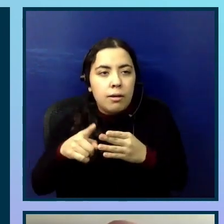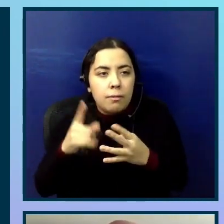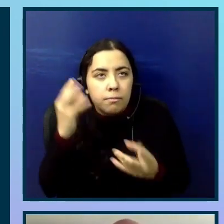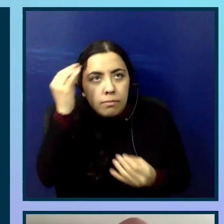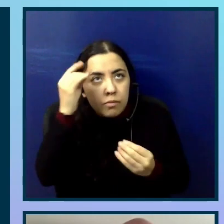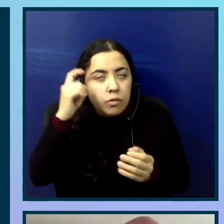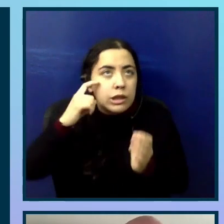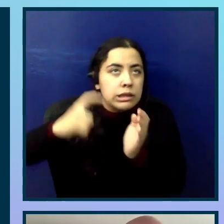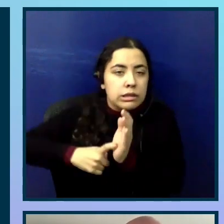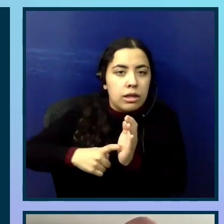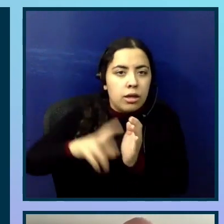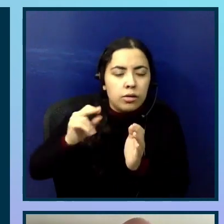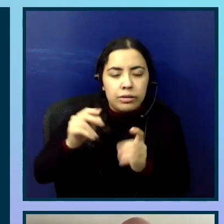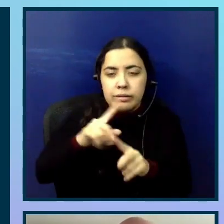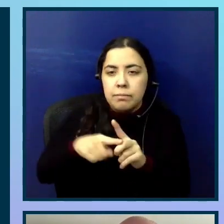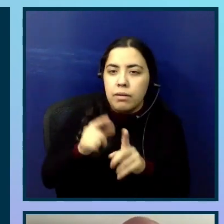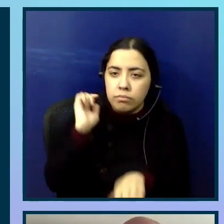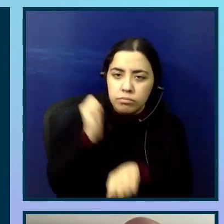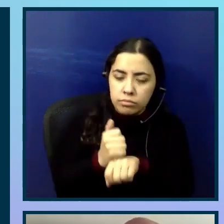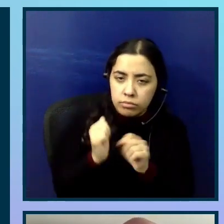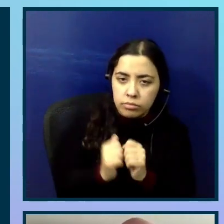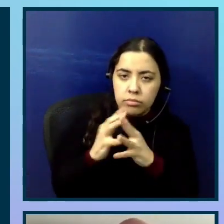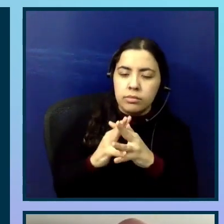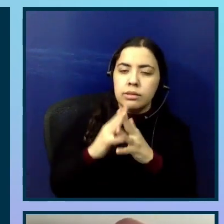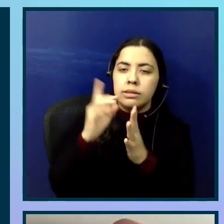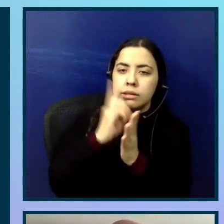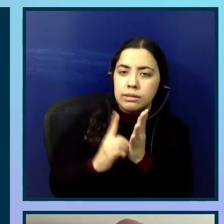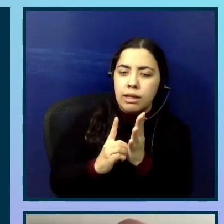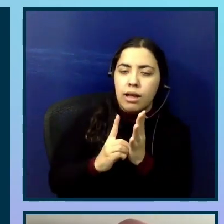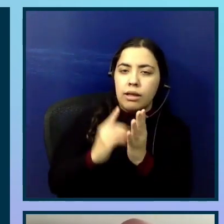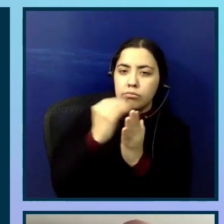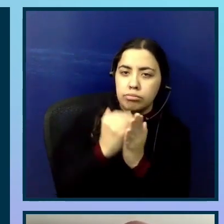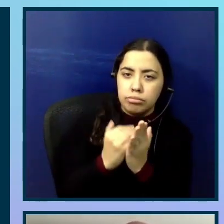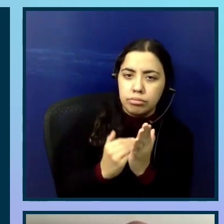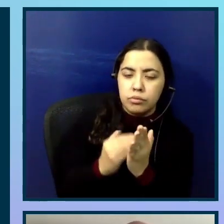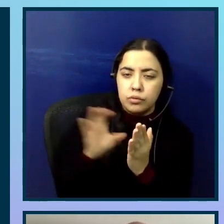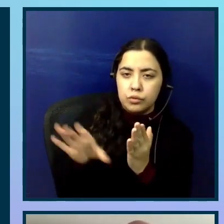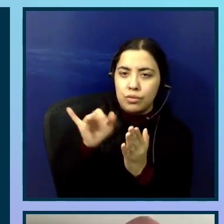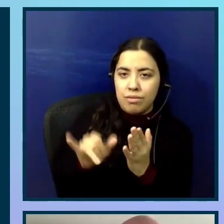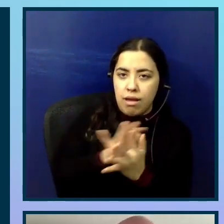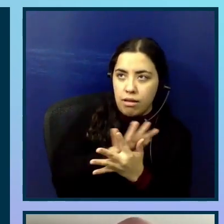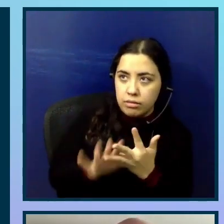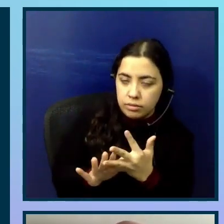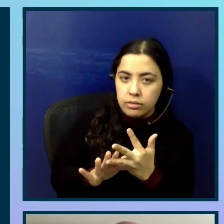and design practice. So it's something that you use to help create something.